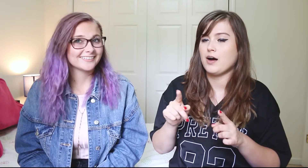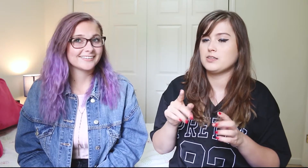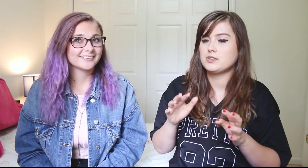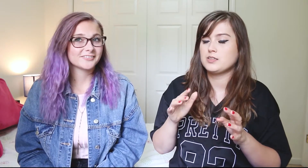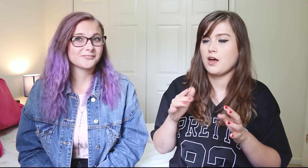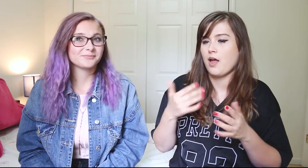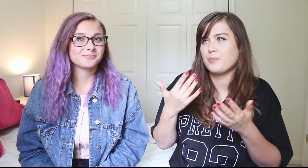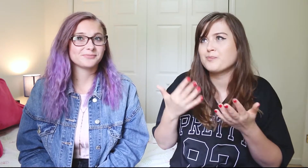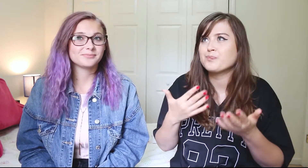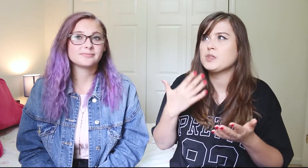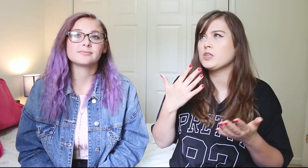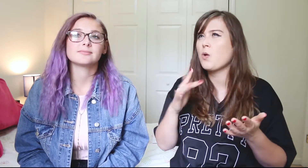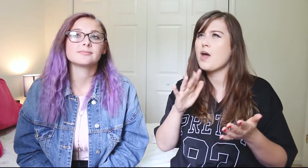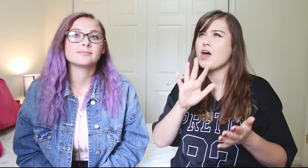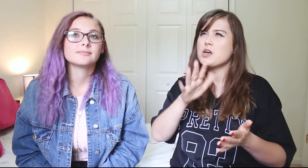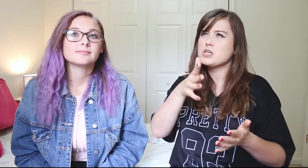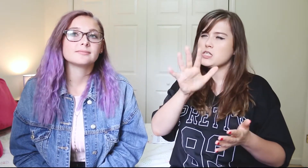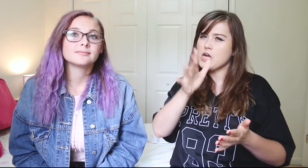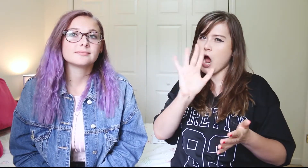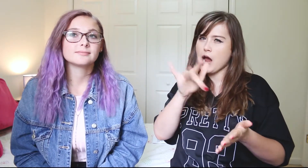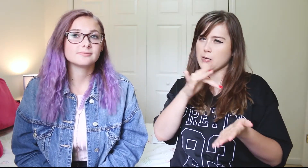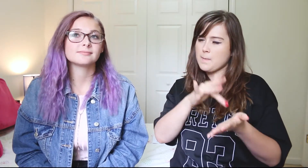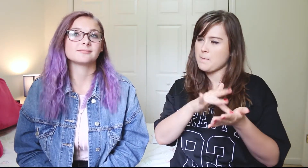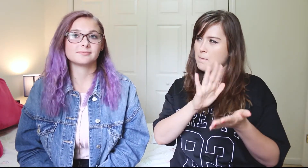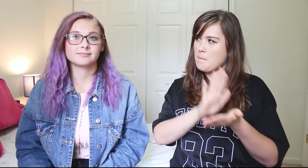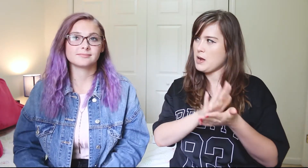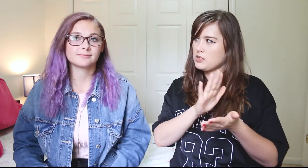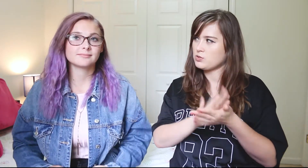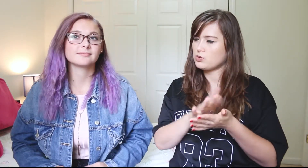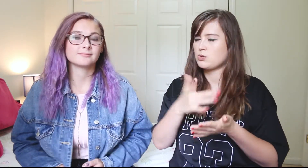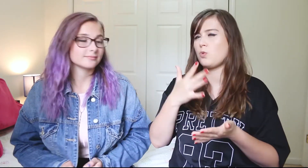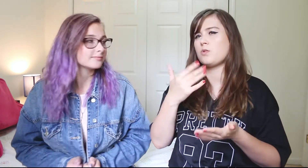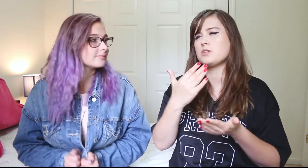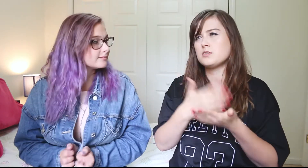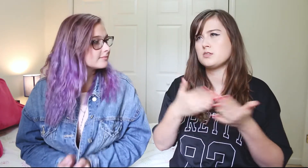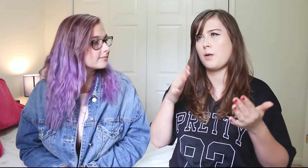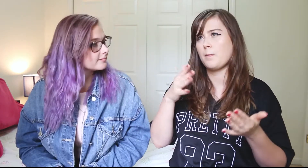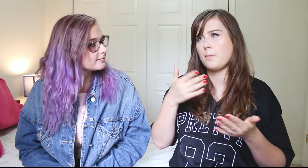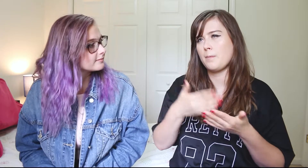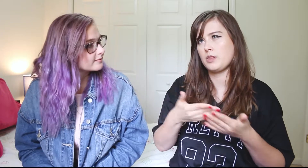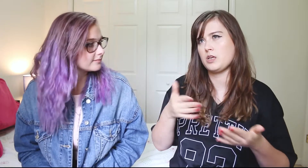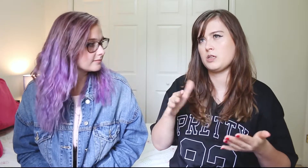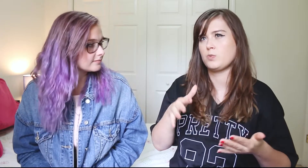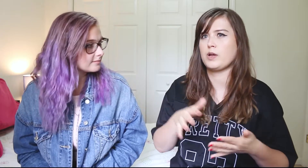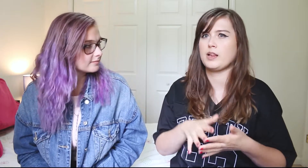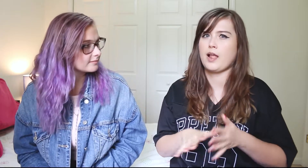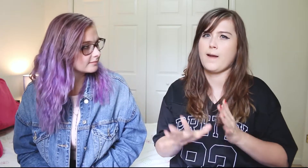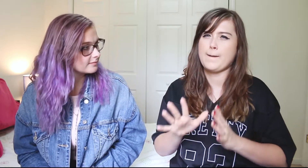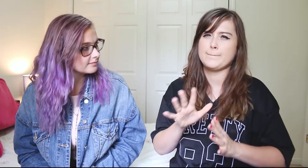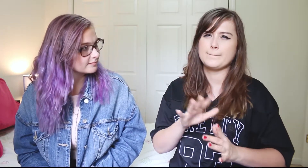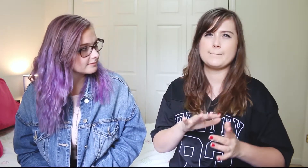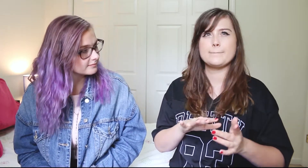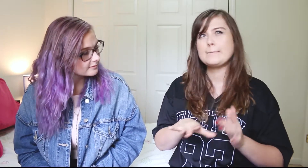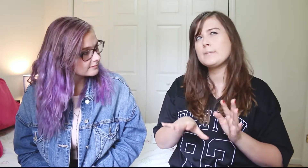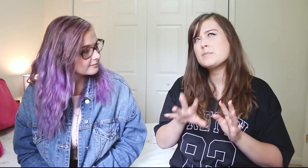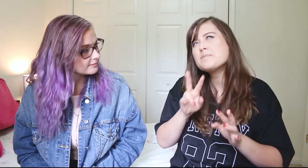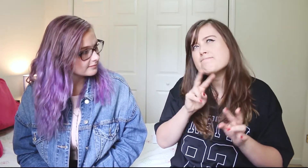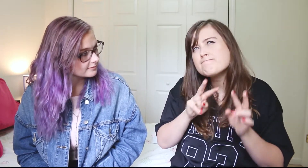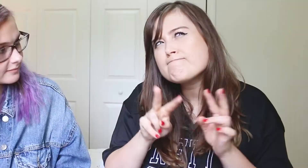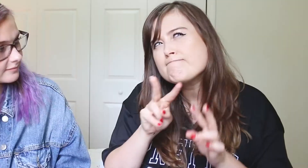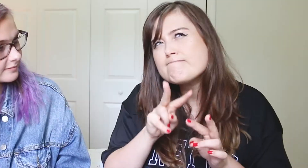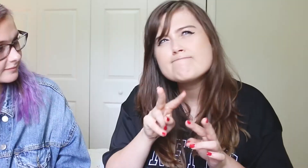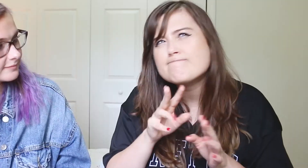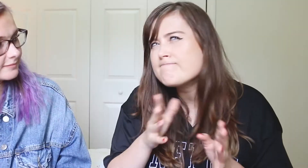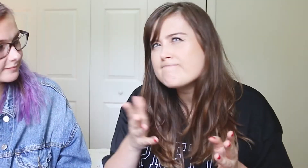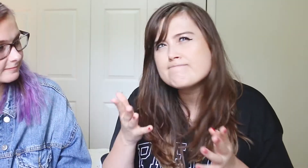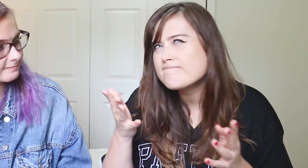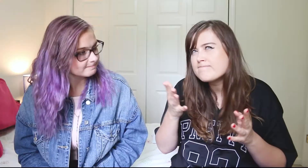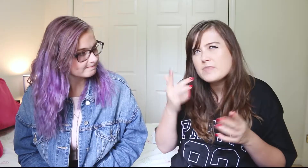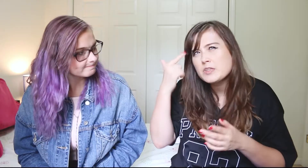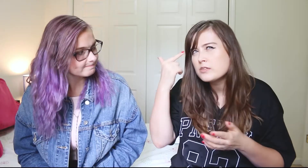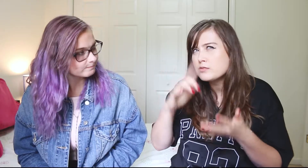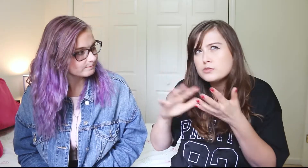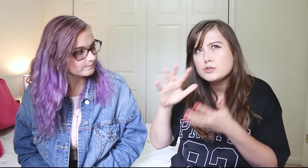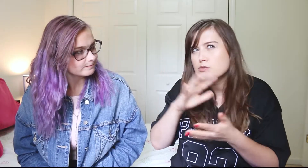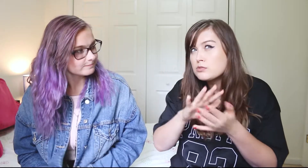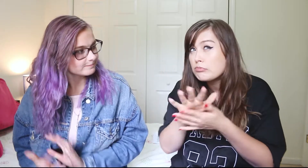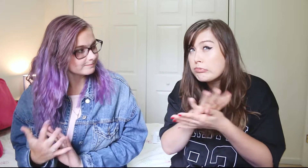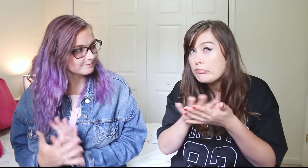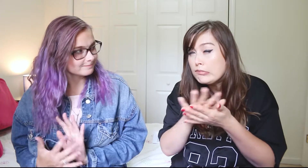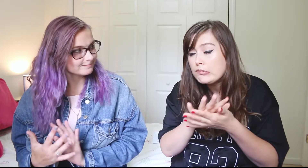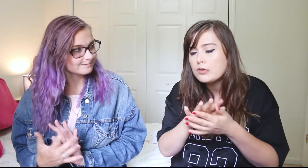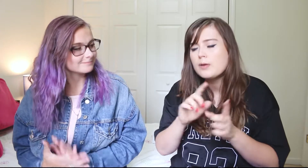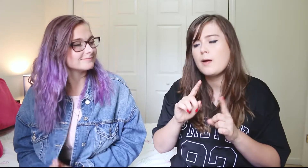Around middle school some things were confusing,